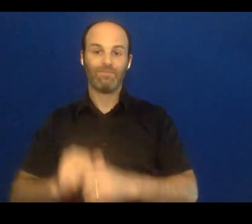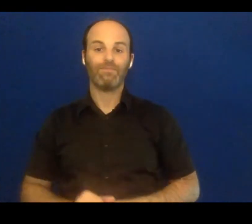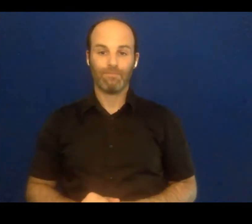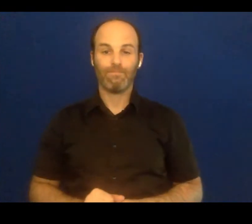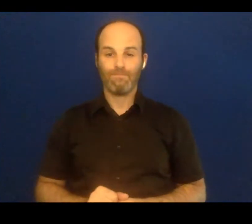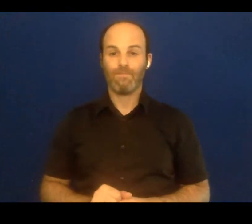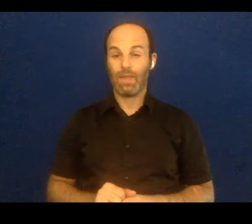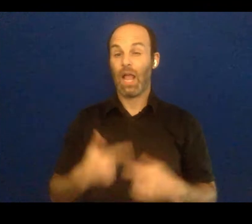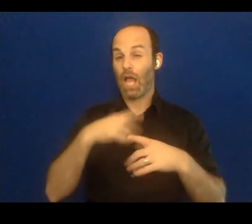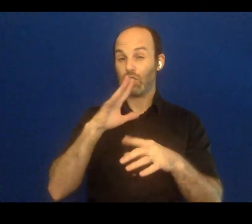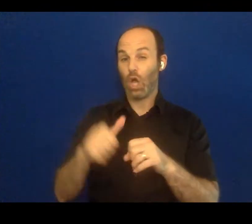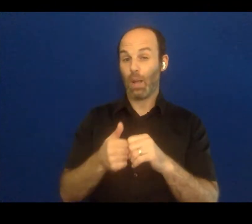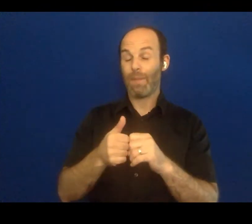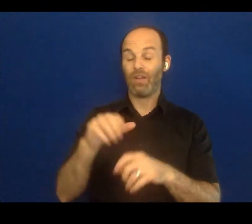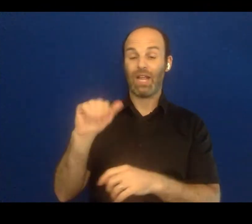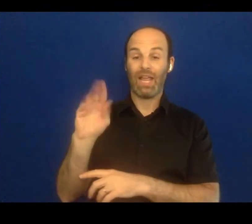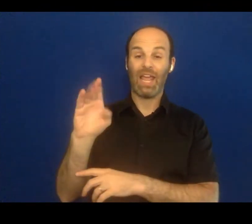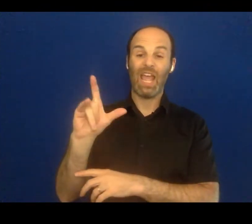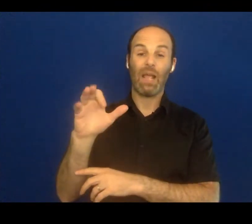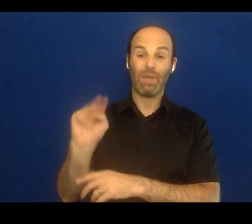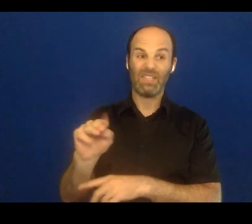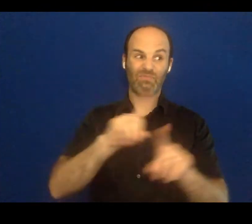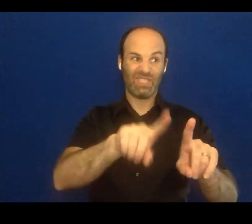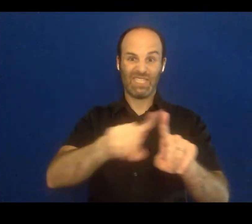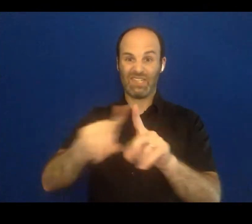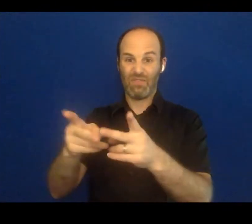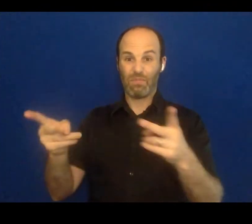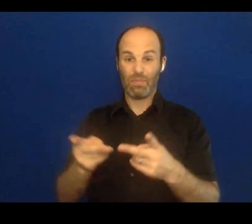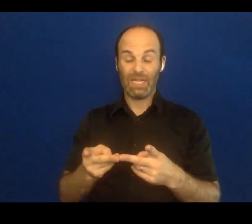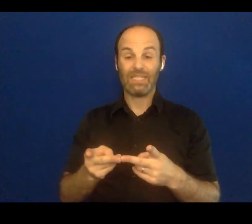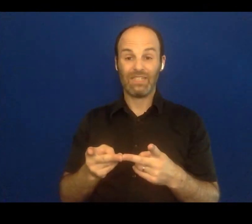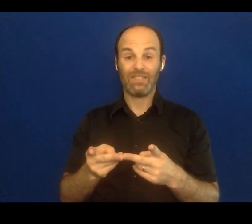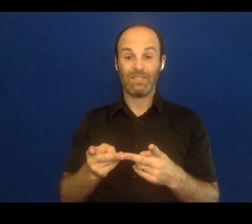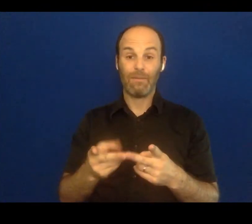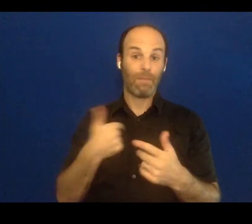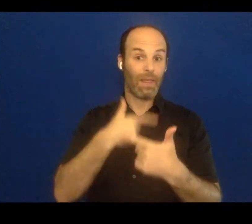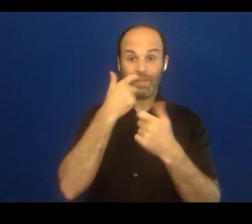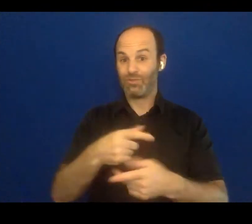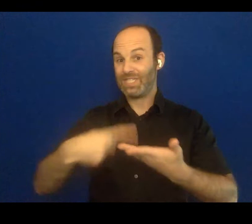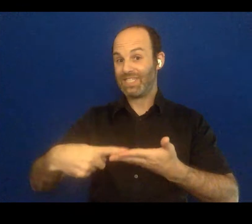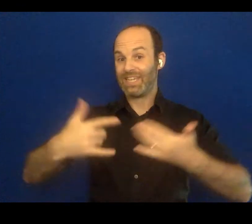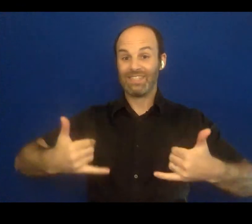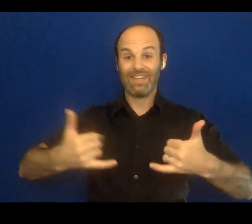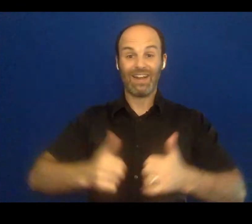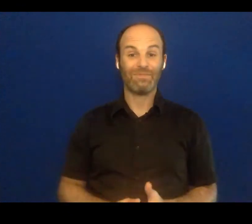TO ADULT SIDE OF THE CARE. I TALK ABOUT ABLEISM IN A NUMBER OF PLACES AND I'M INTERESTED IN